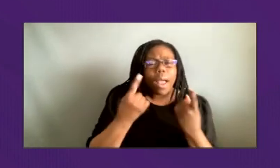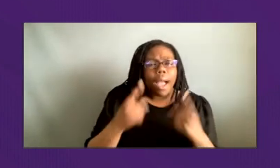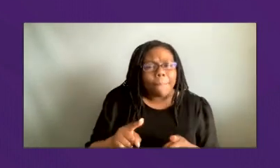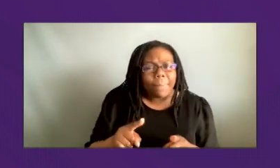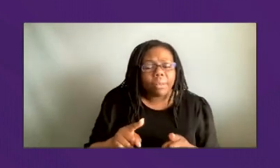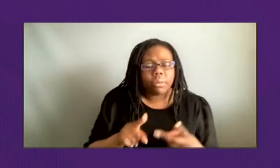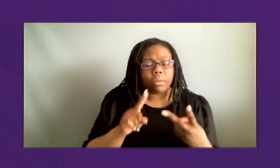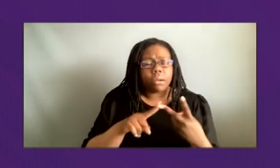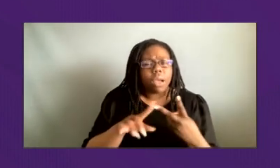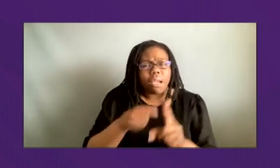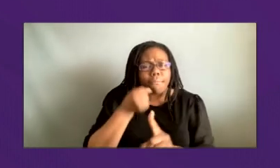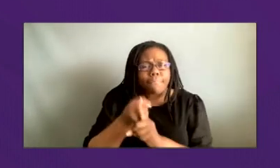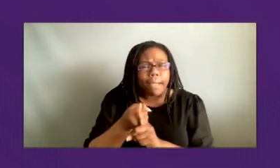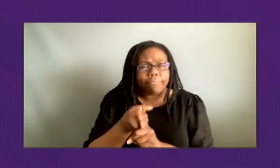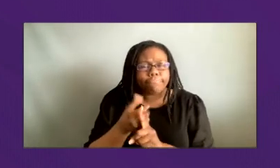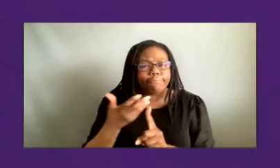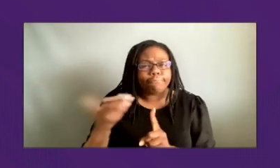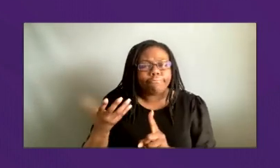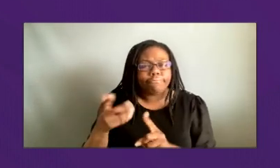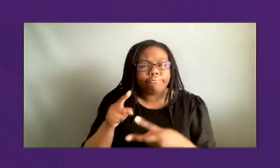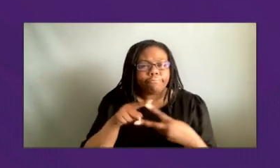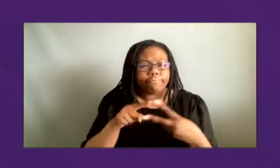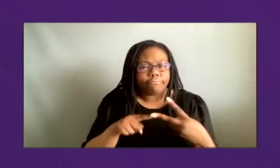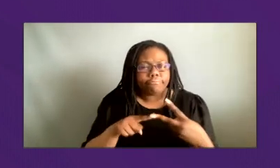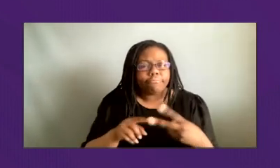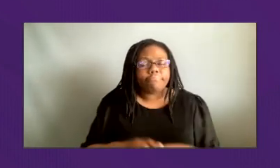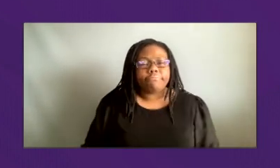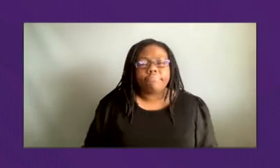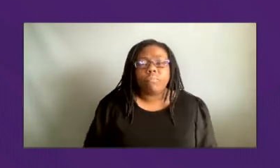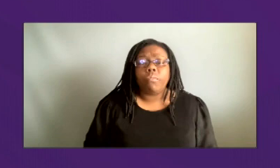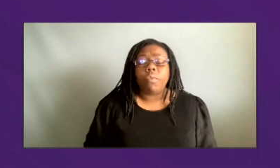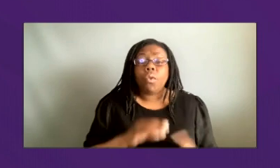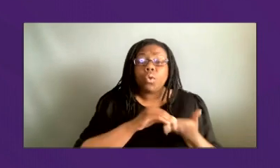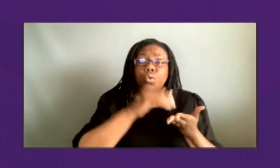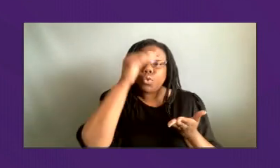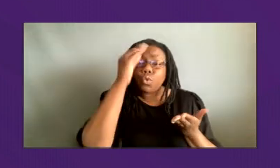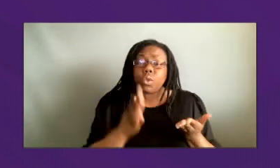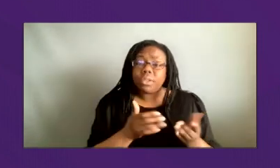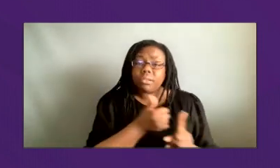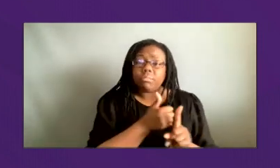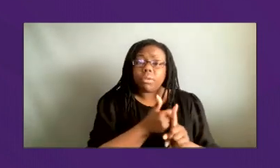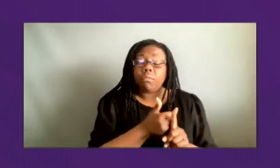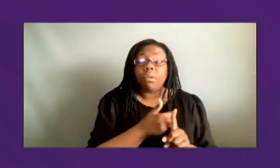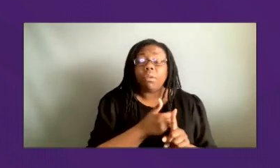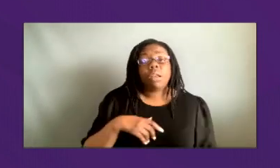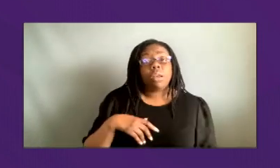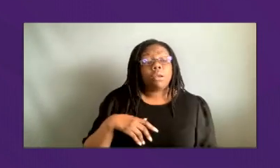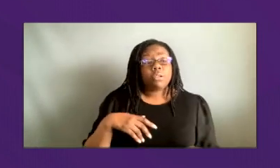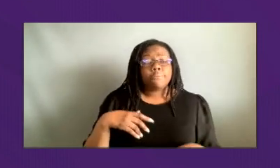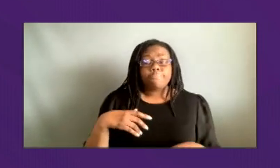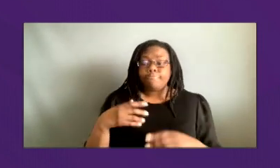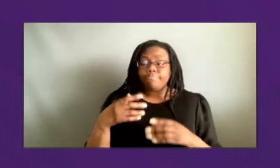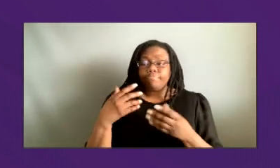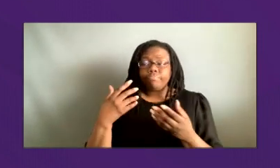We find that students understand this historical period when we share specific stories from several